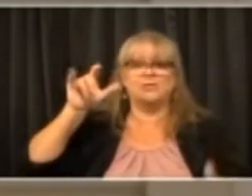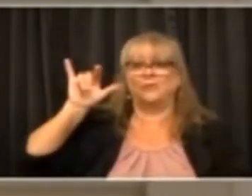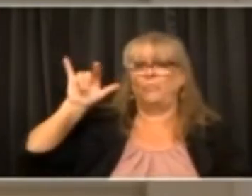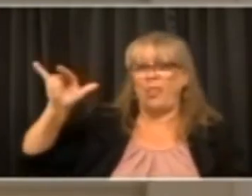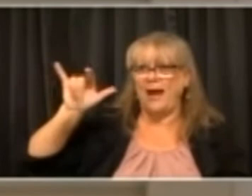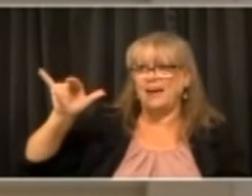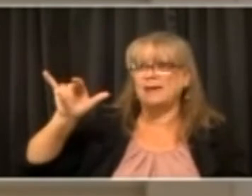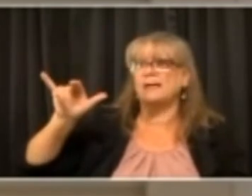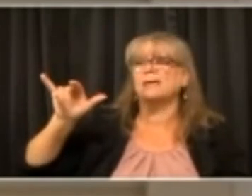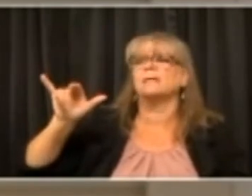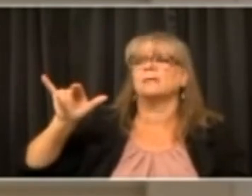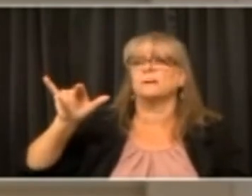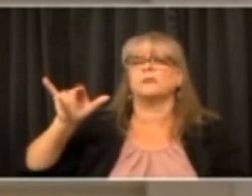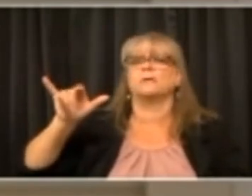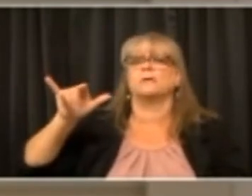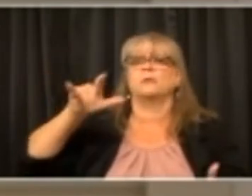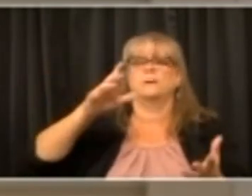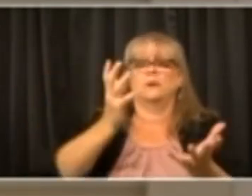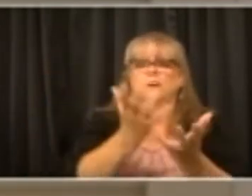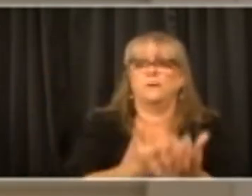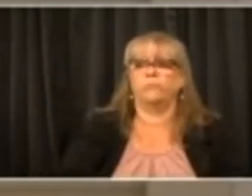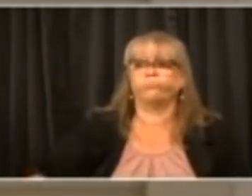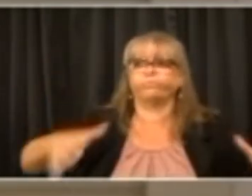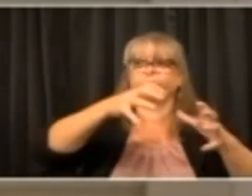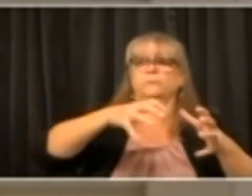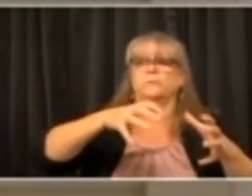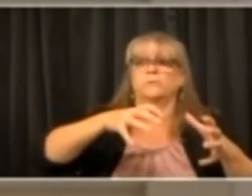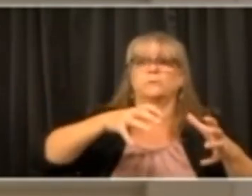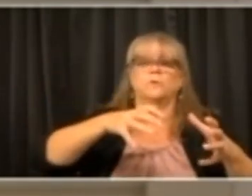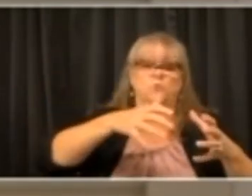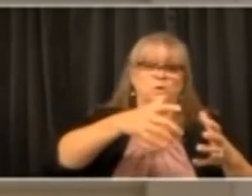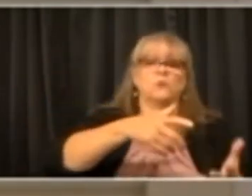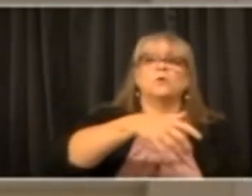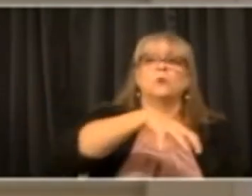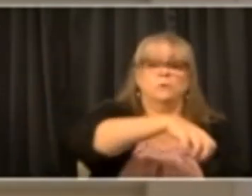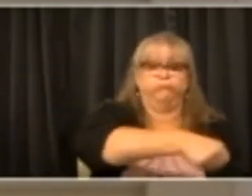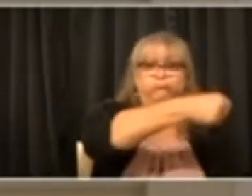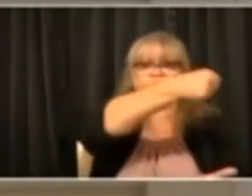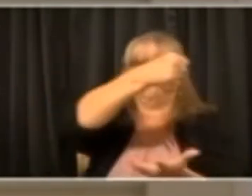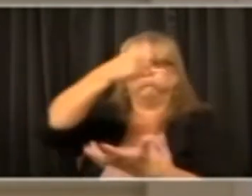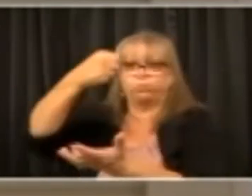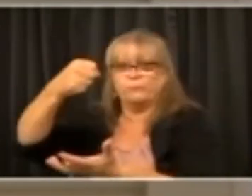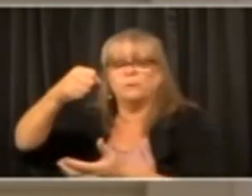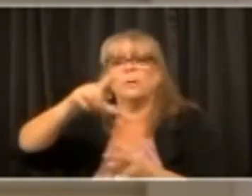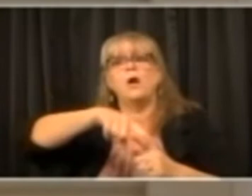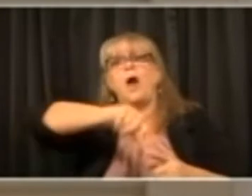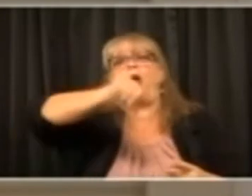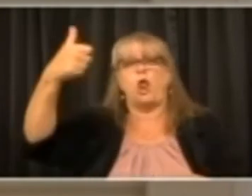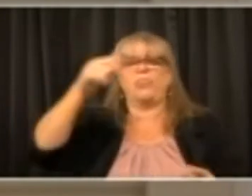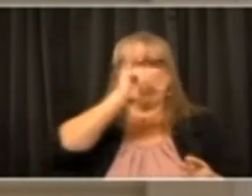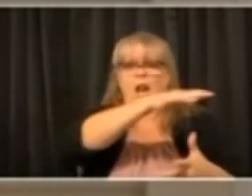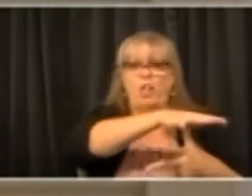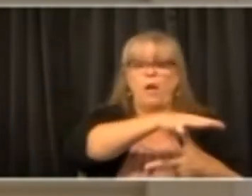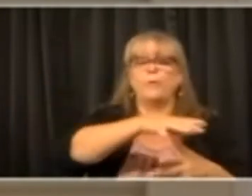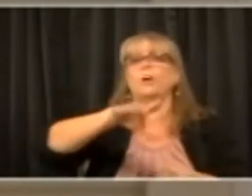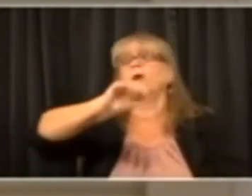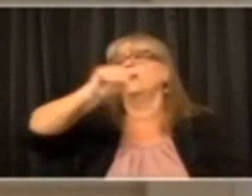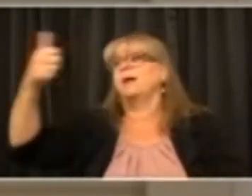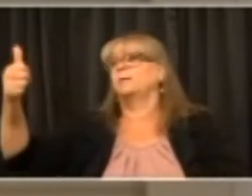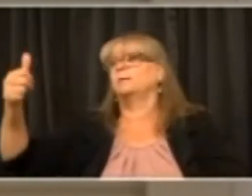engineer tankers and multiple helicopters all working that that is a lot of crowded airspace for a